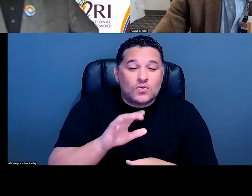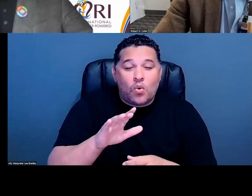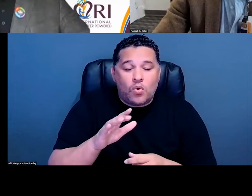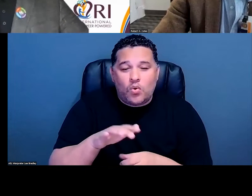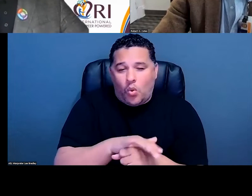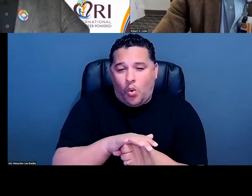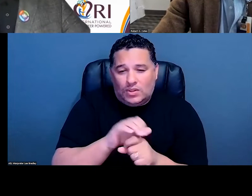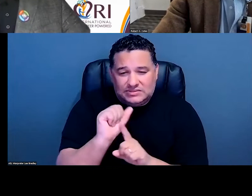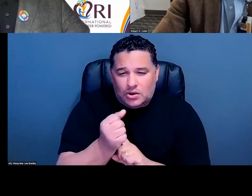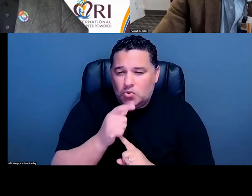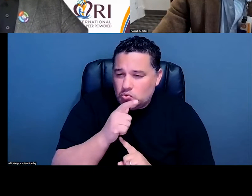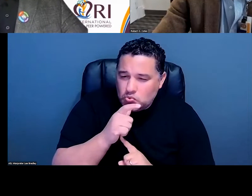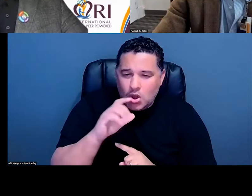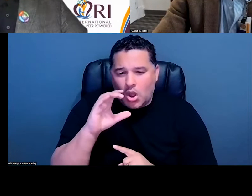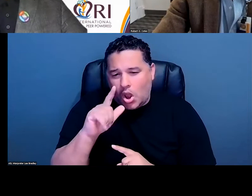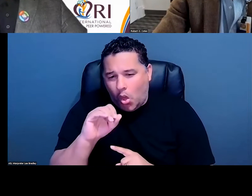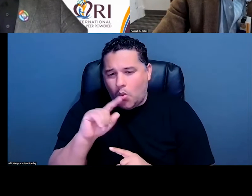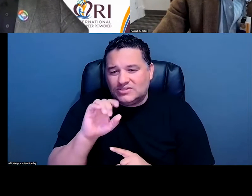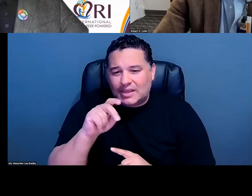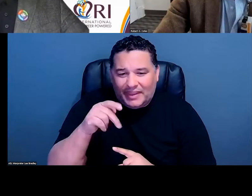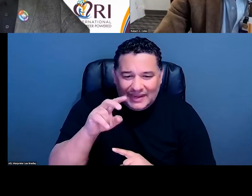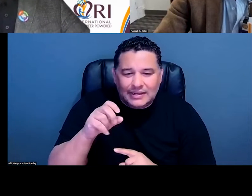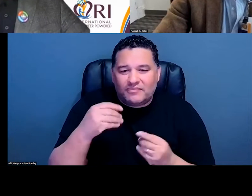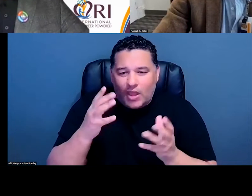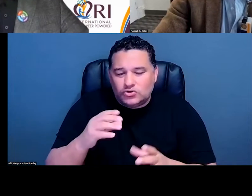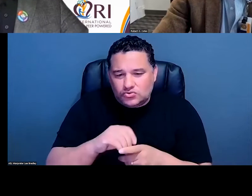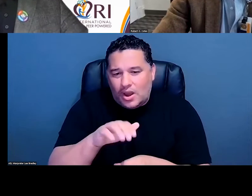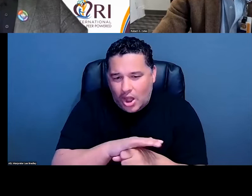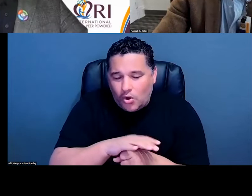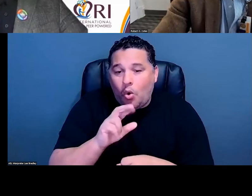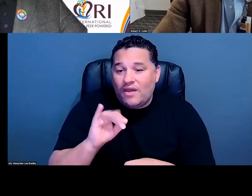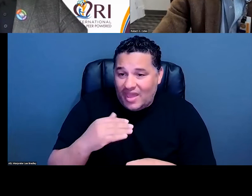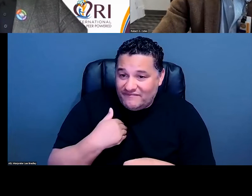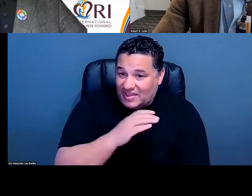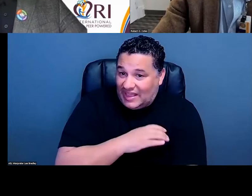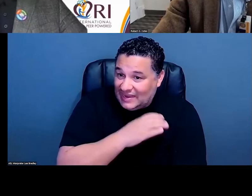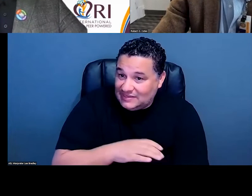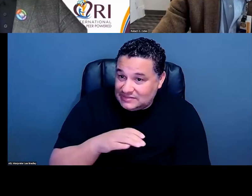A SENSE IN YOUR, IN YOUR LOCAL -- IN YOUR , IN YOUR LOCAL SETTING ABOUT WHO ARE THE MEDICATION PRO